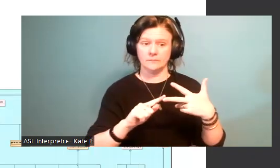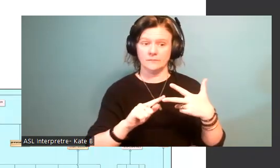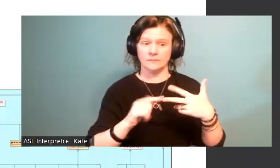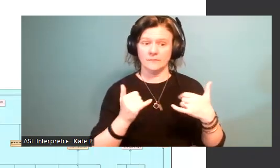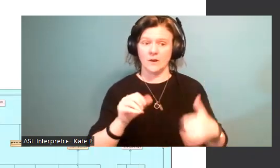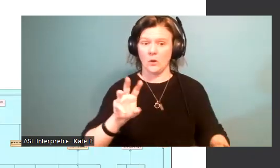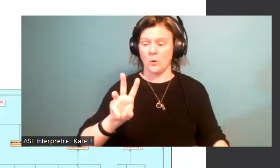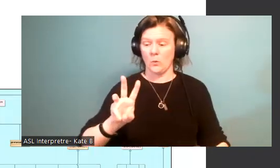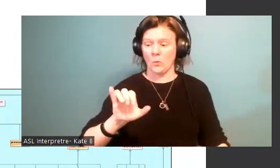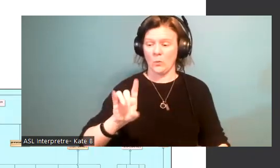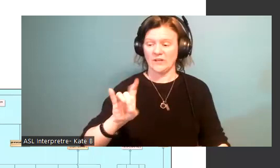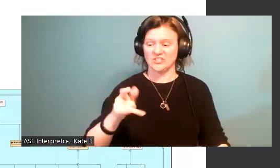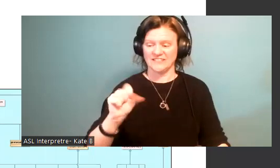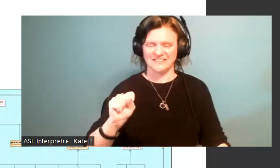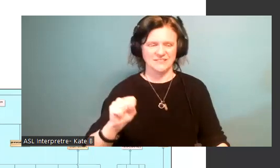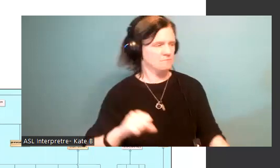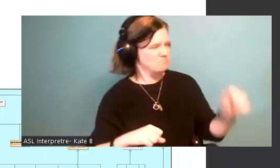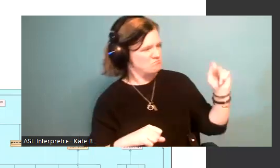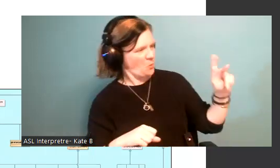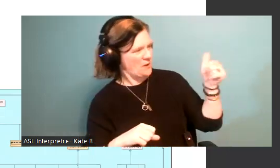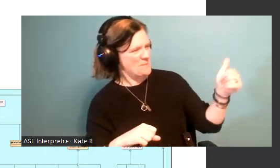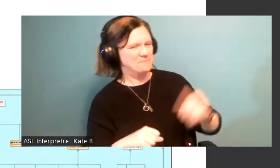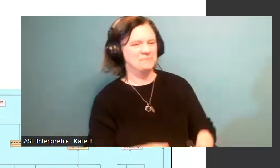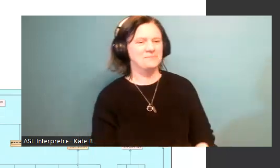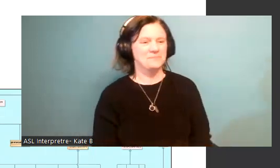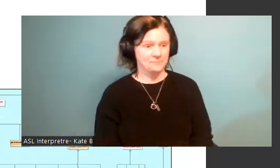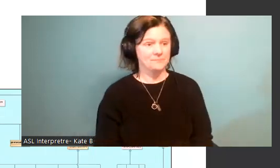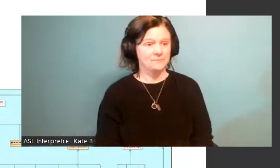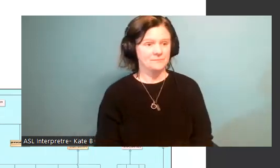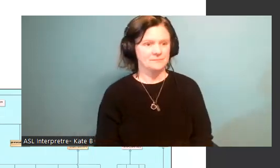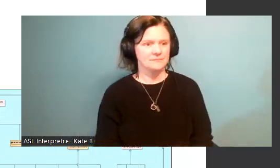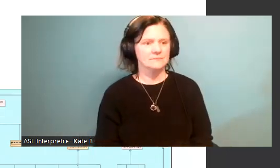every put or when it regains focus.